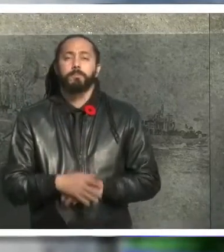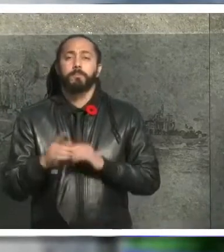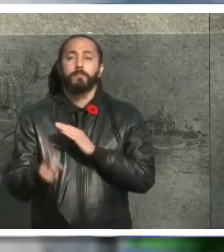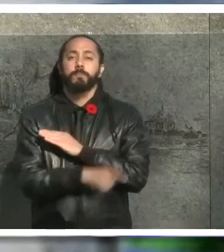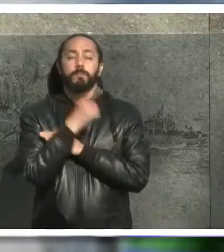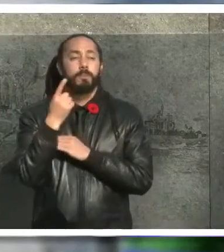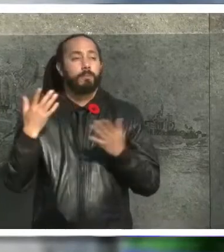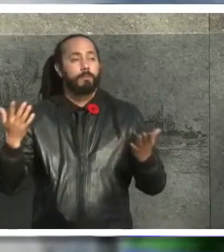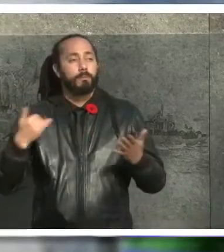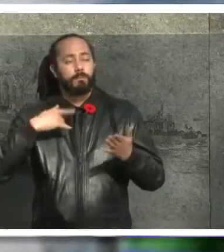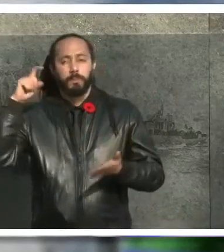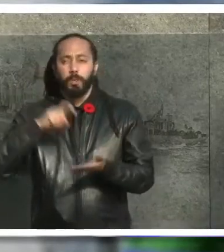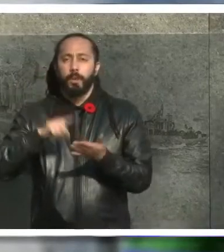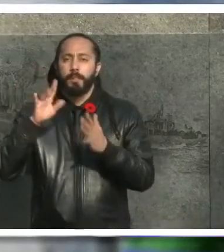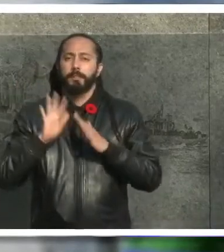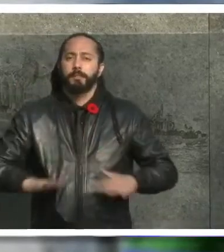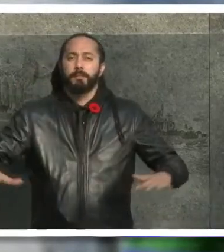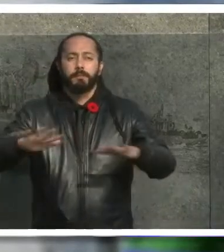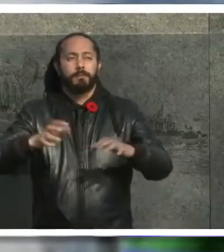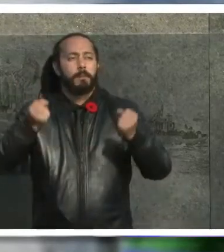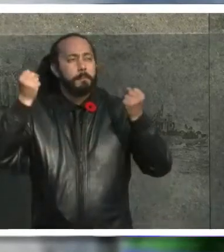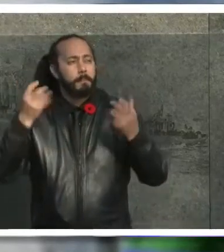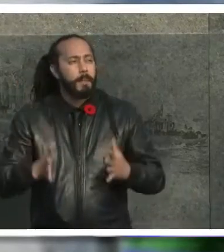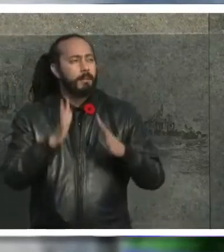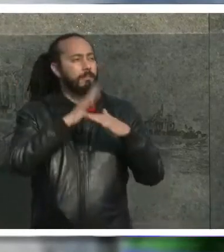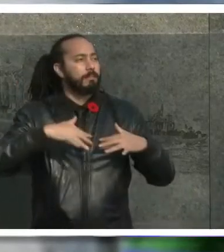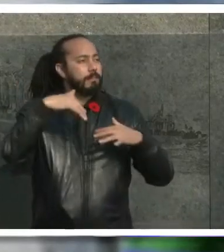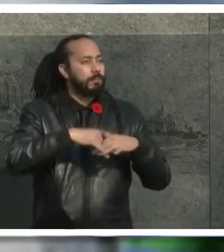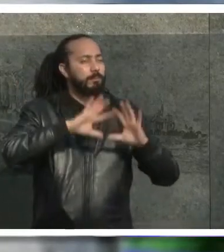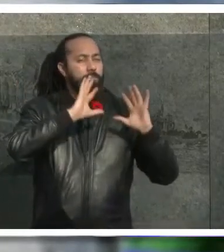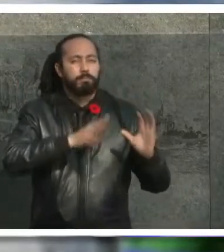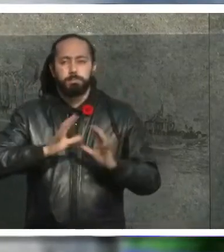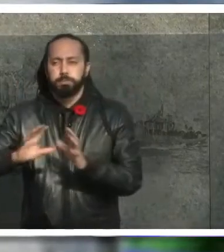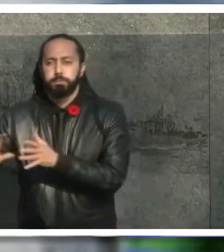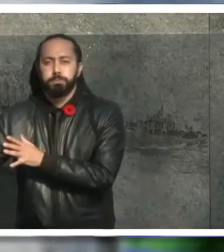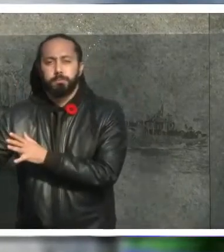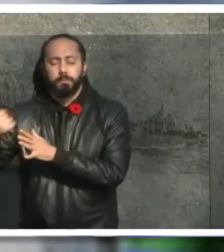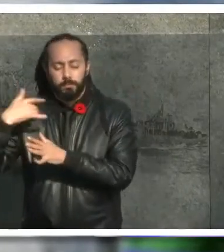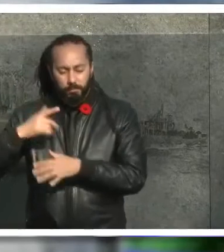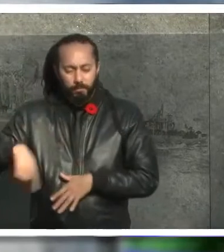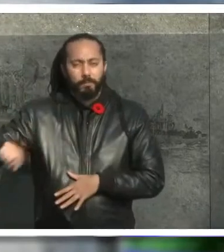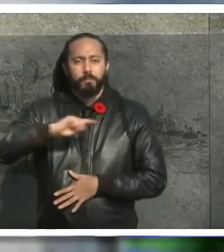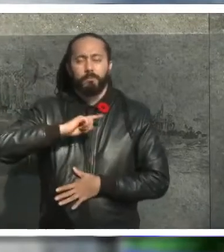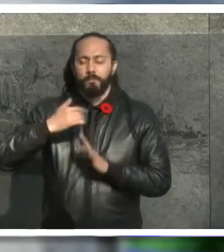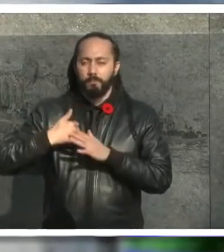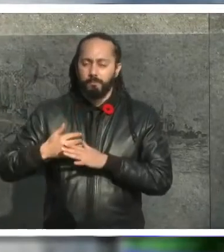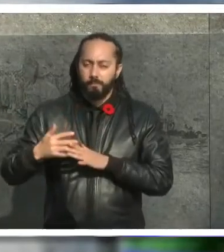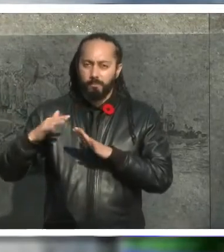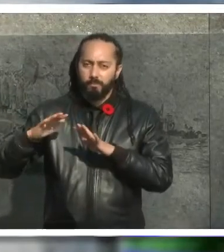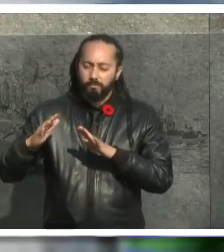today I acknowledge this land and the people of many Indigenous nations were extorted t s te w